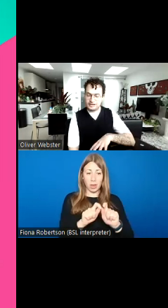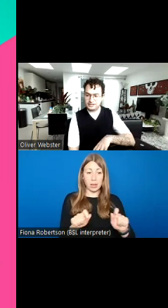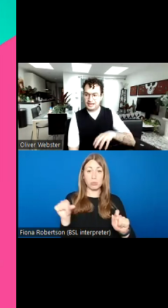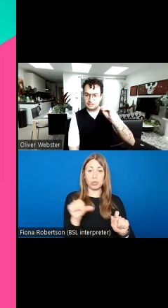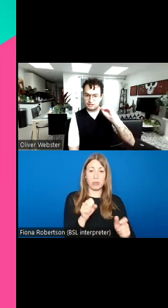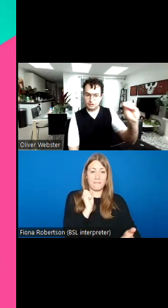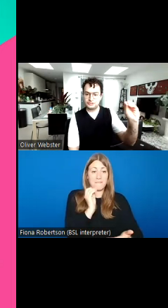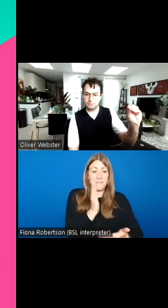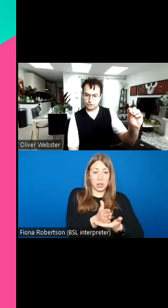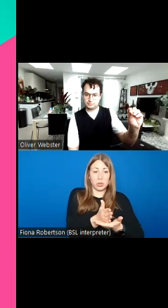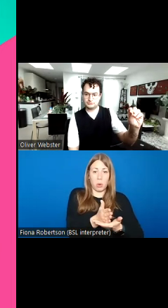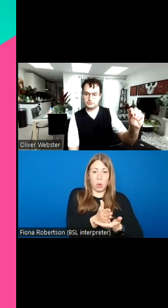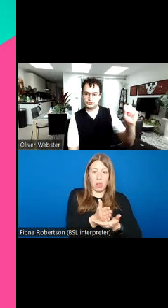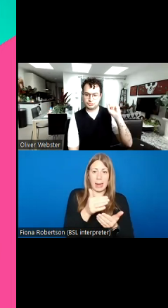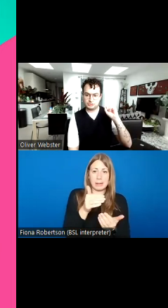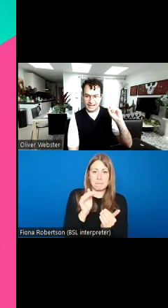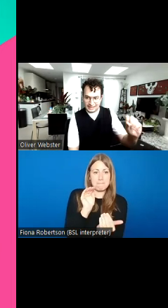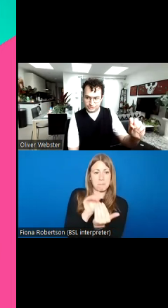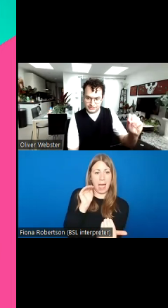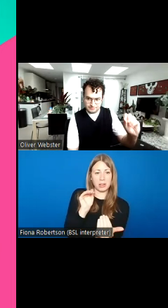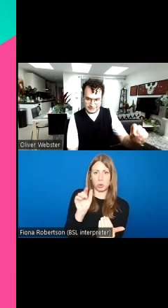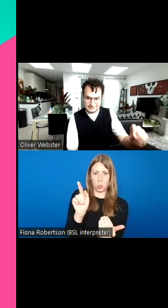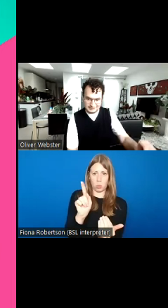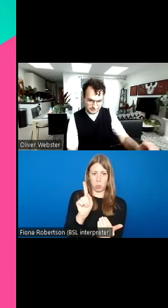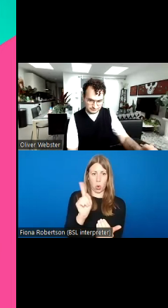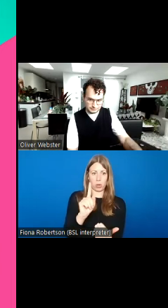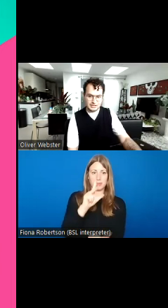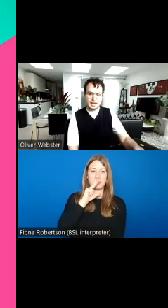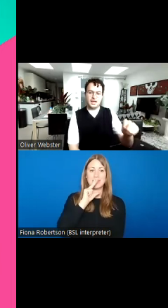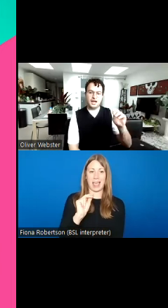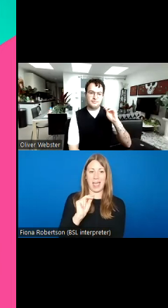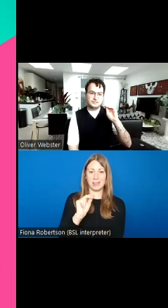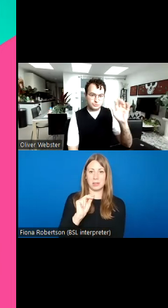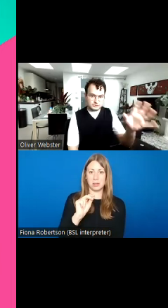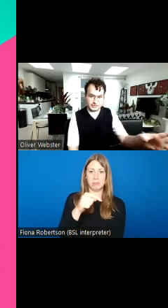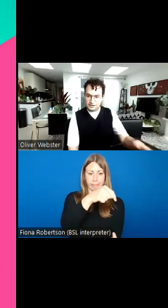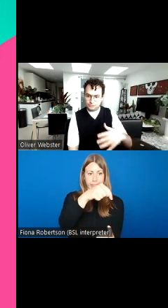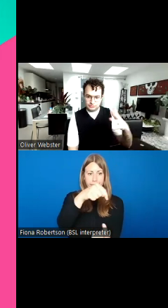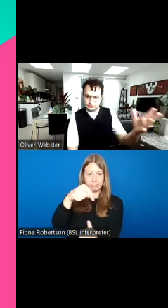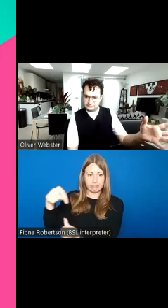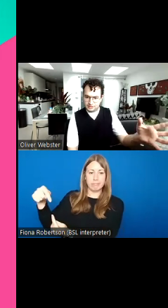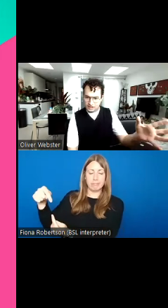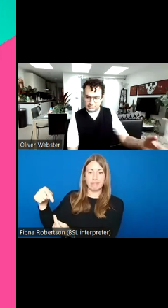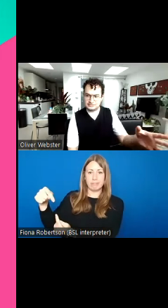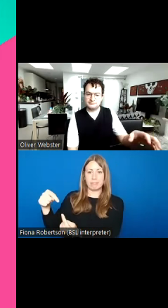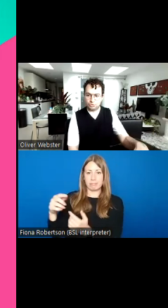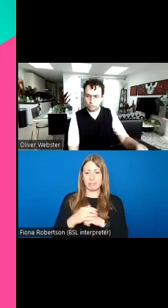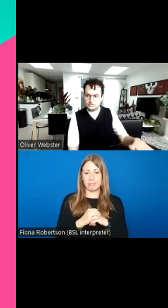i.e. as close as possible to what has actually been said. Once again, all of [?] highlight the importance